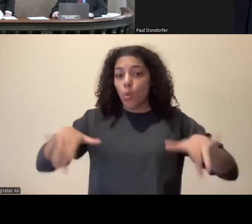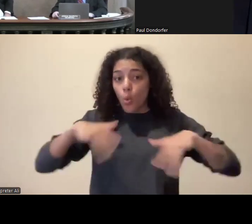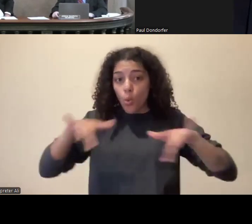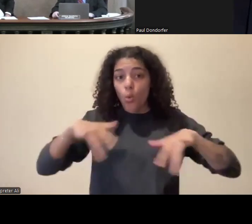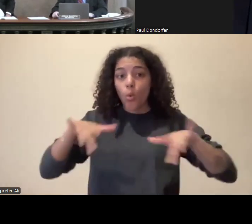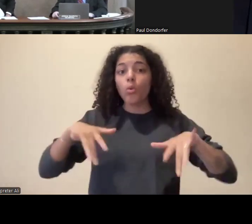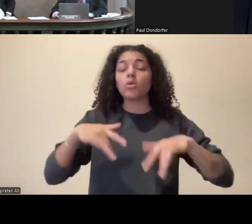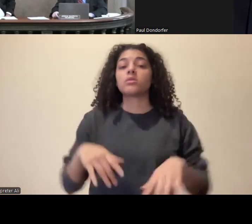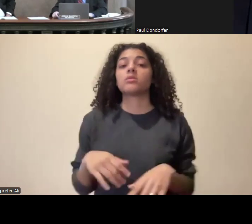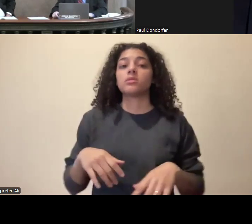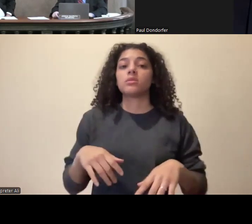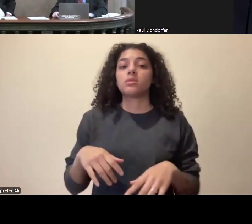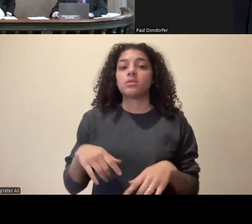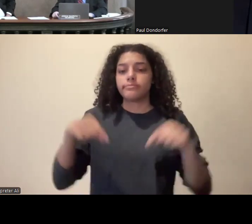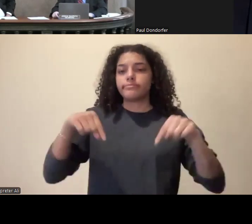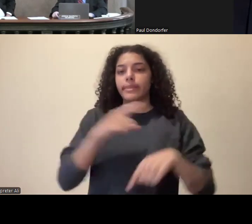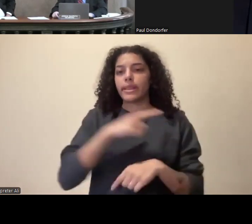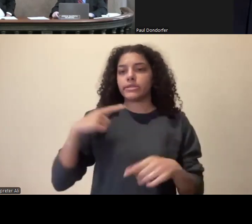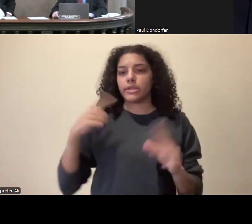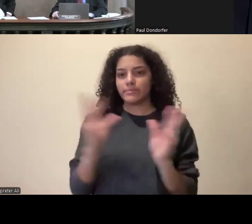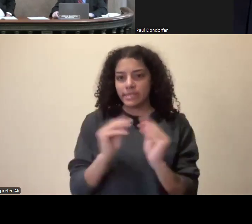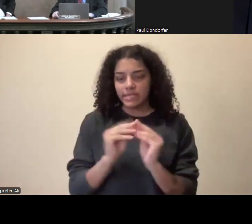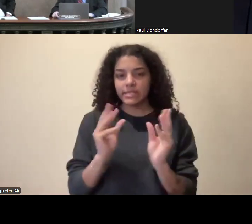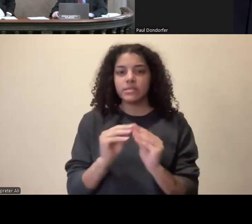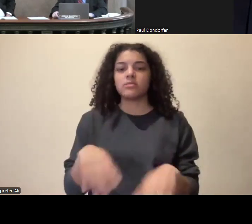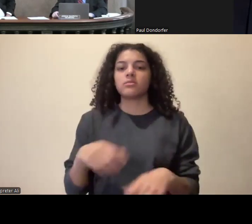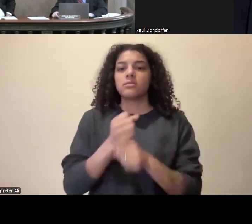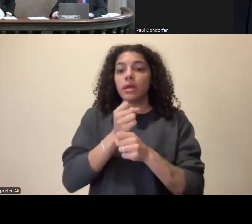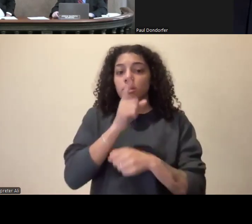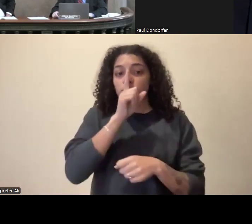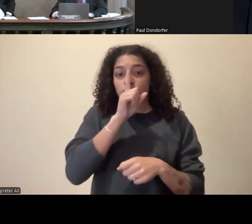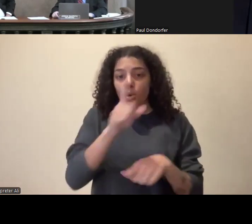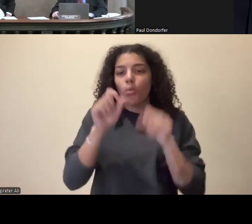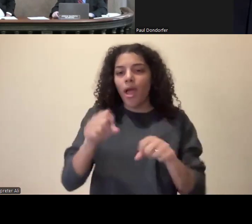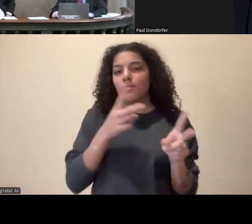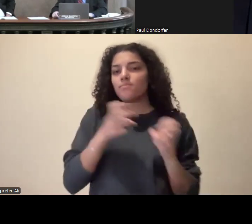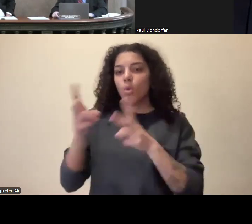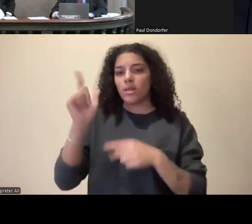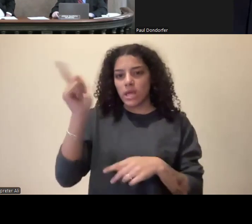um legislature meeting today so that they can post later on We are in accordance